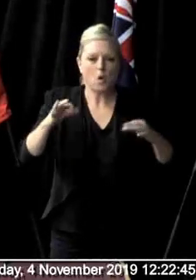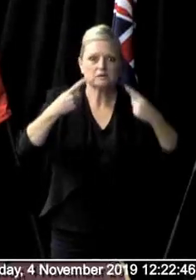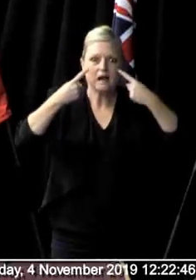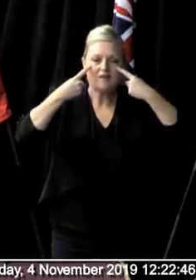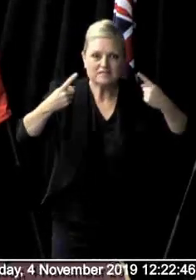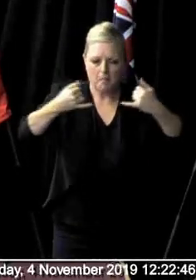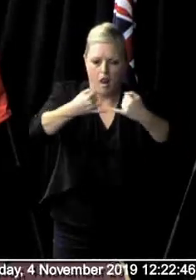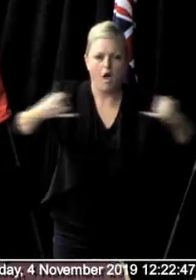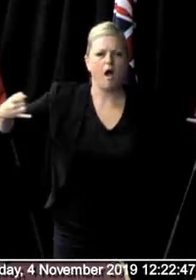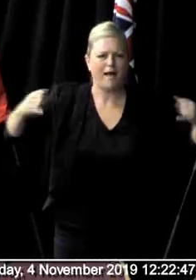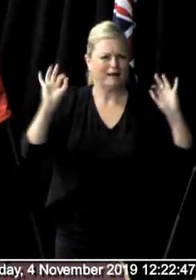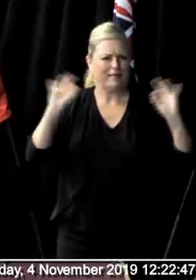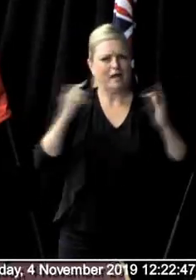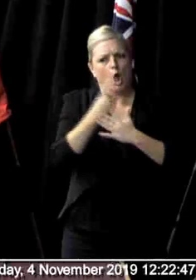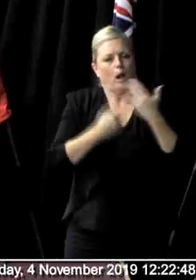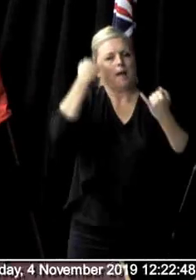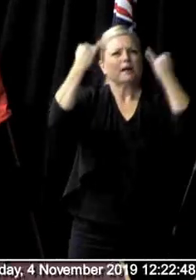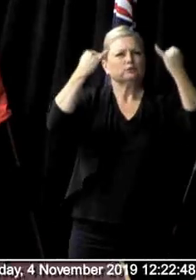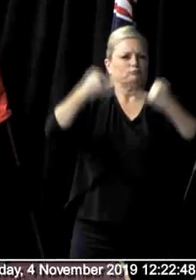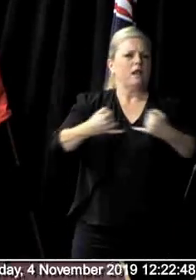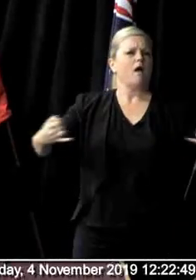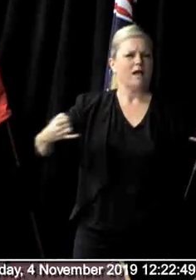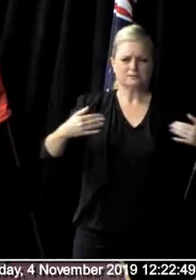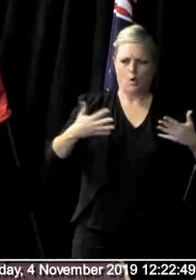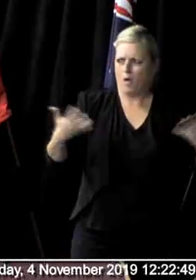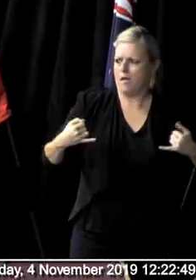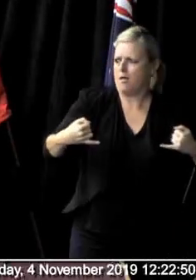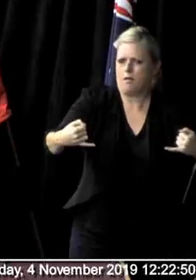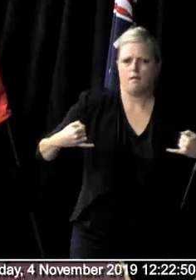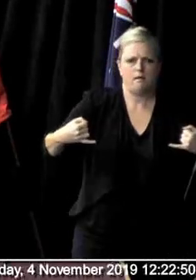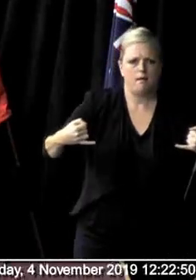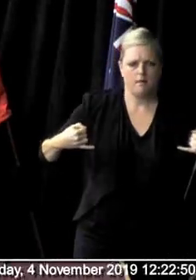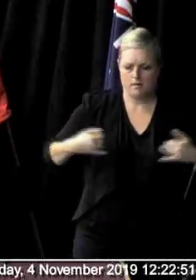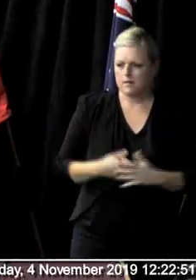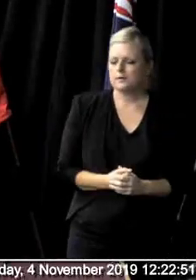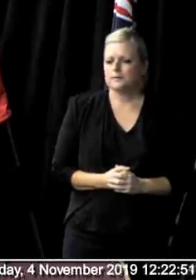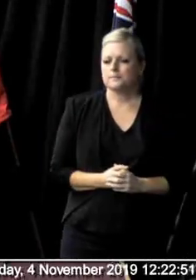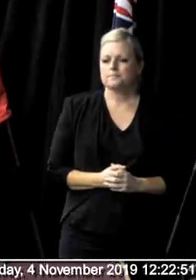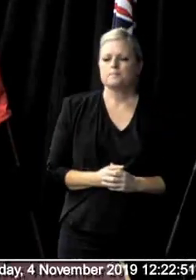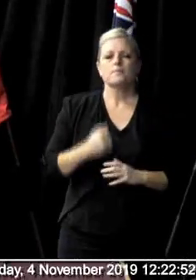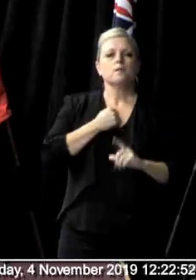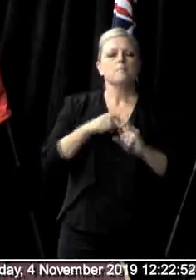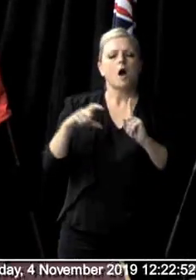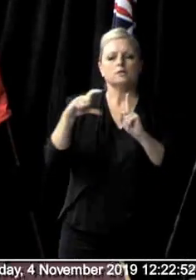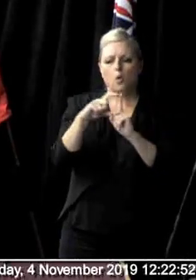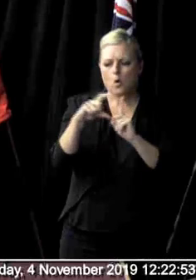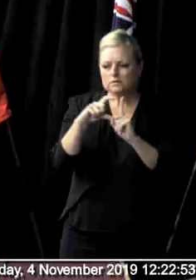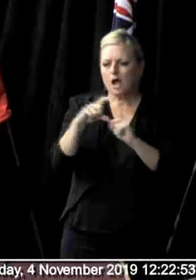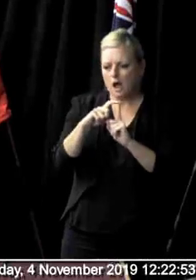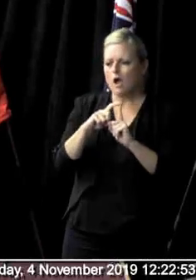The – [REDACTED] had, based on the recommendation of the OT, a bunch of